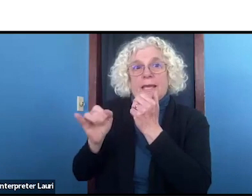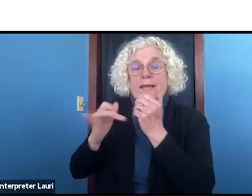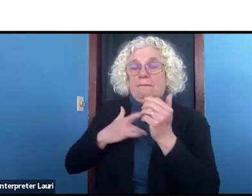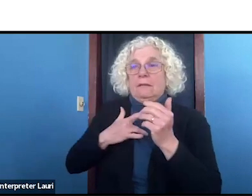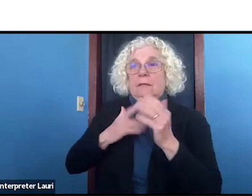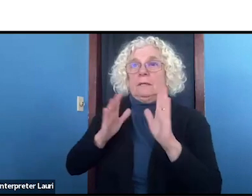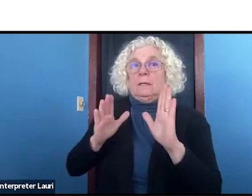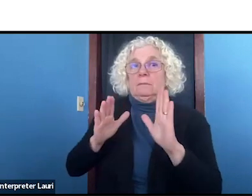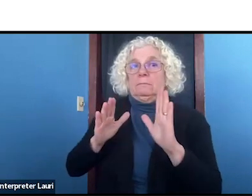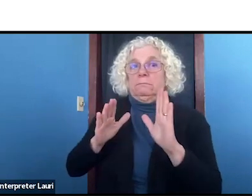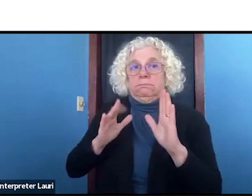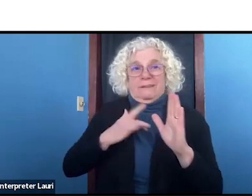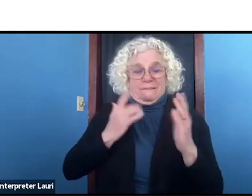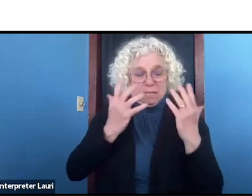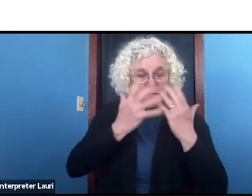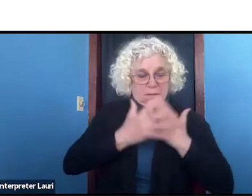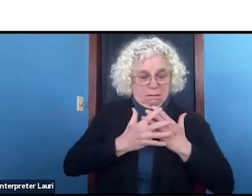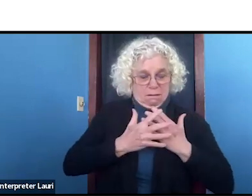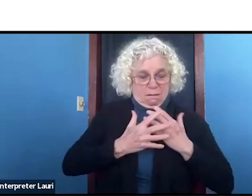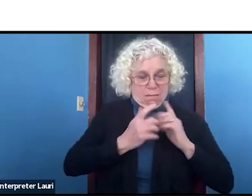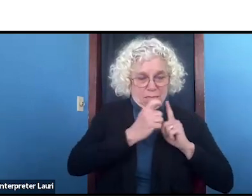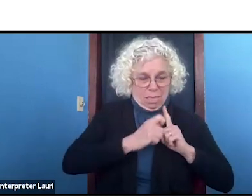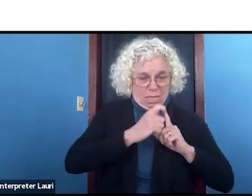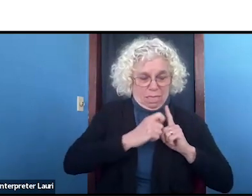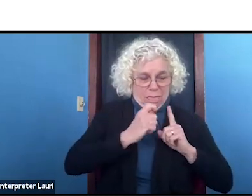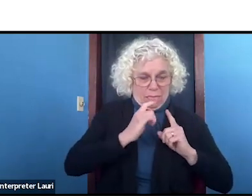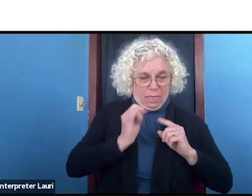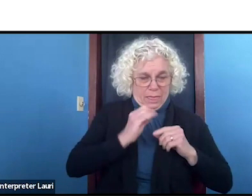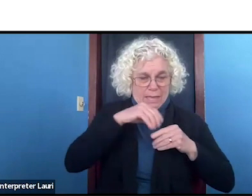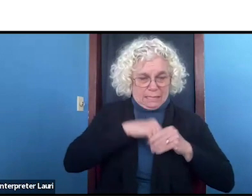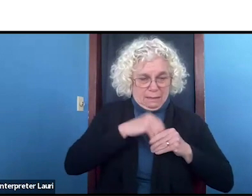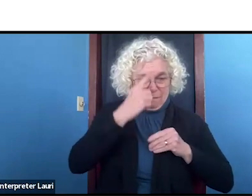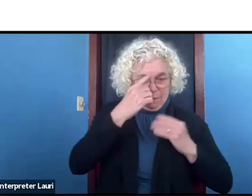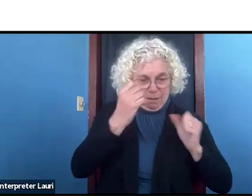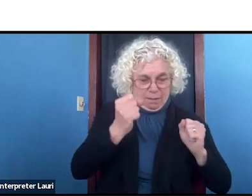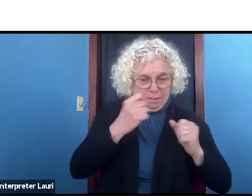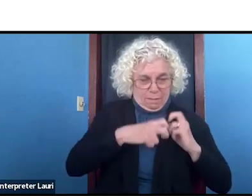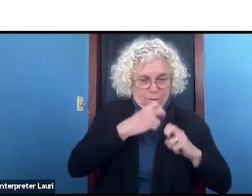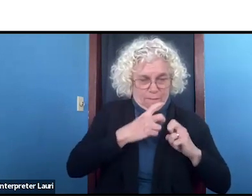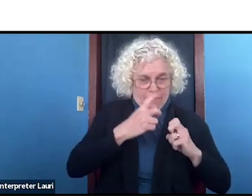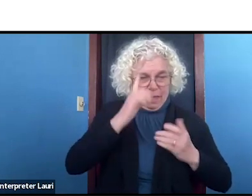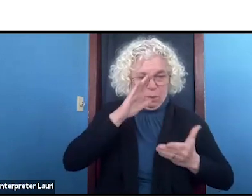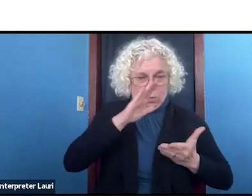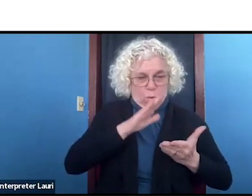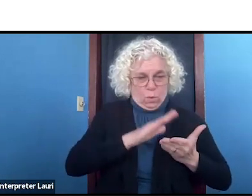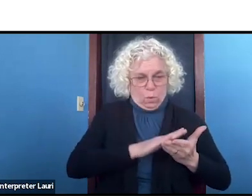from the dark demons of the voices that they've been hearing. It is a very personal a very personal struggle.